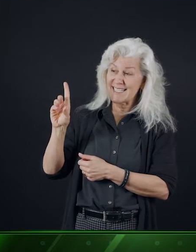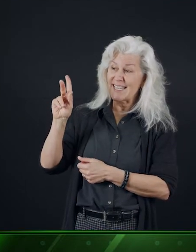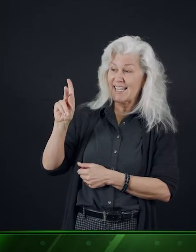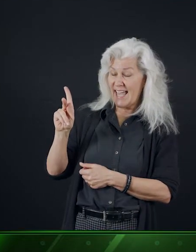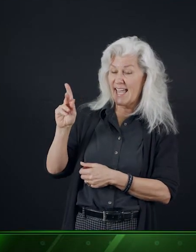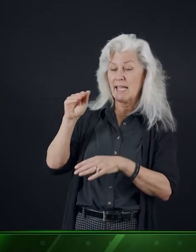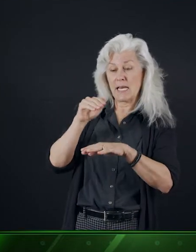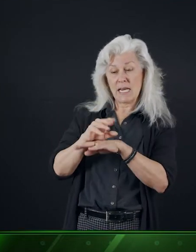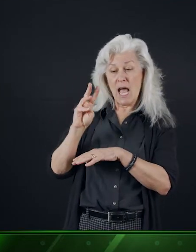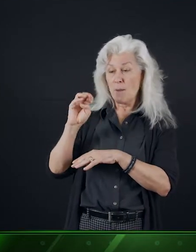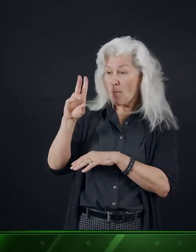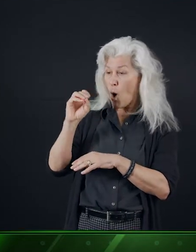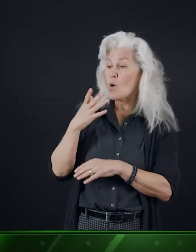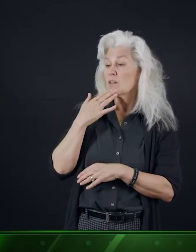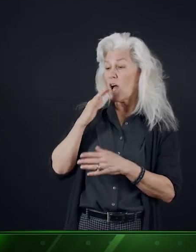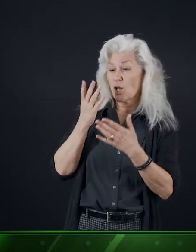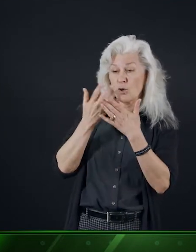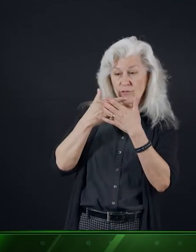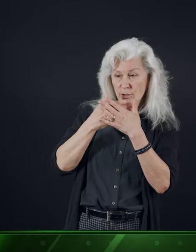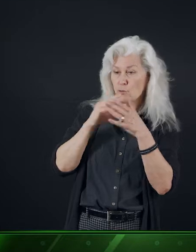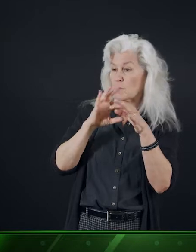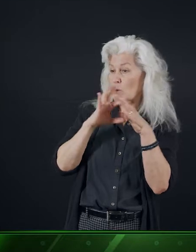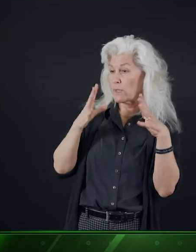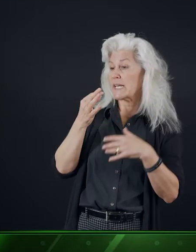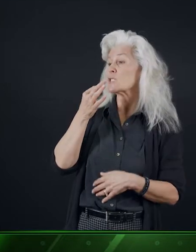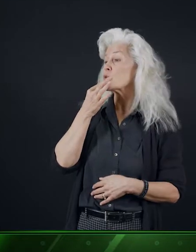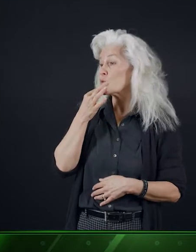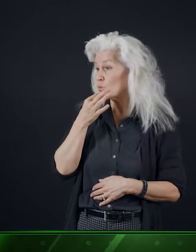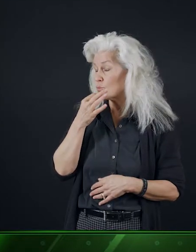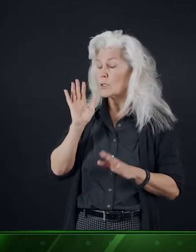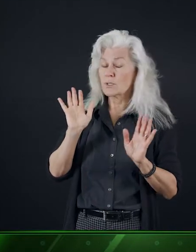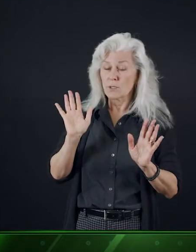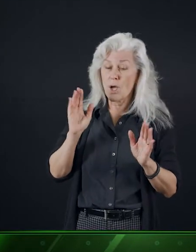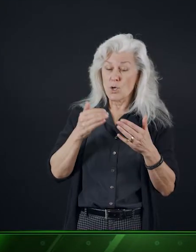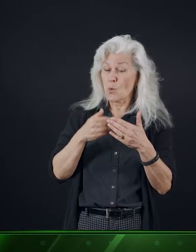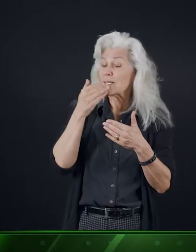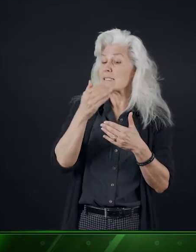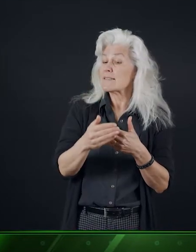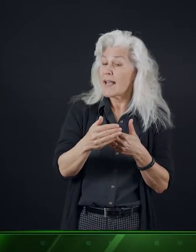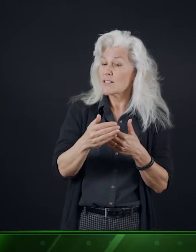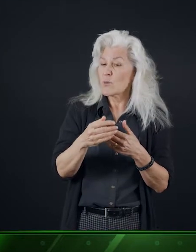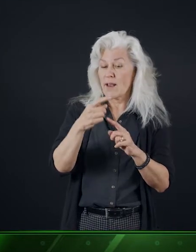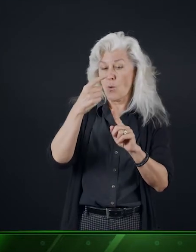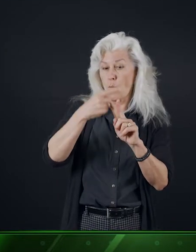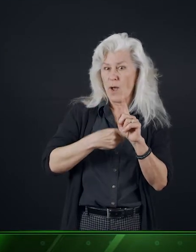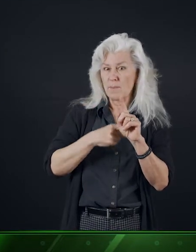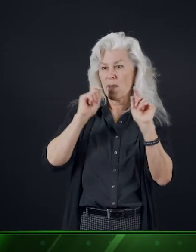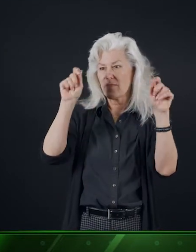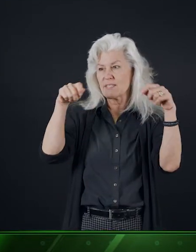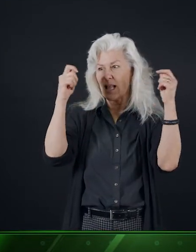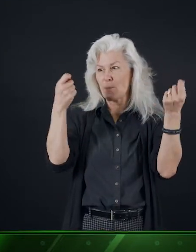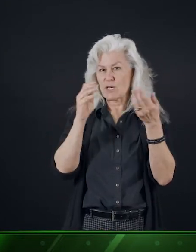As for what's next, we have a month-long celebration of the community that includes a series of curated games,